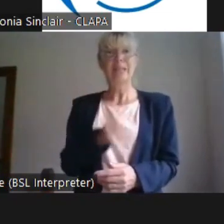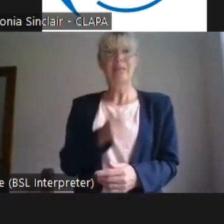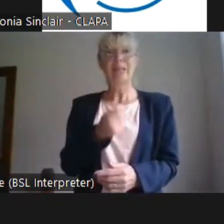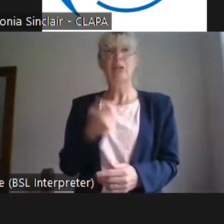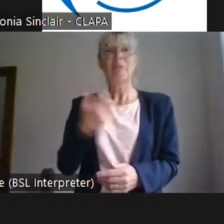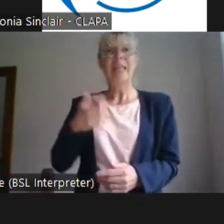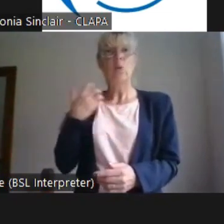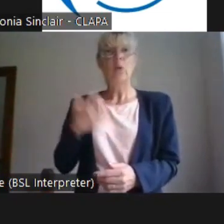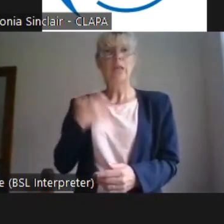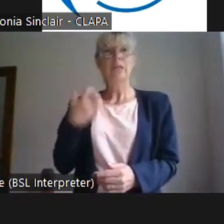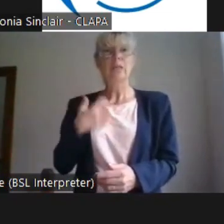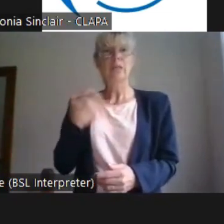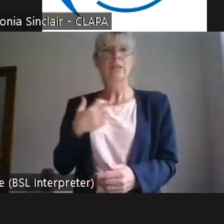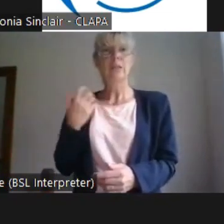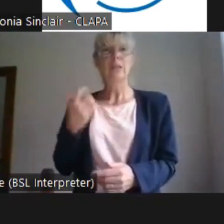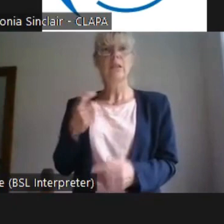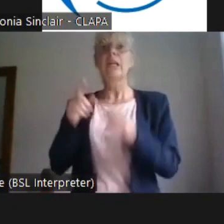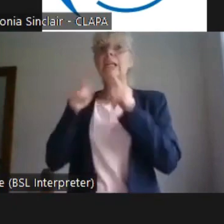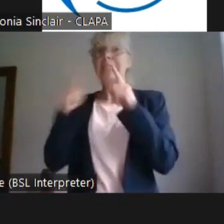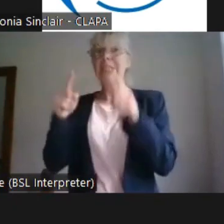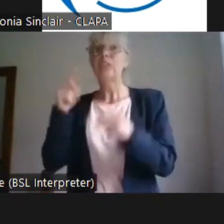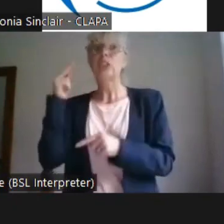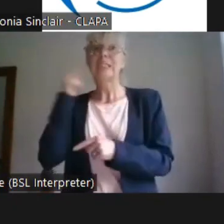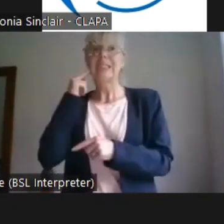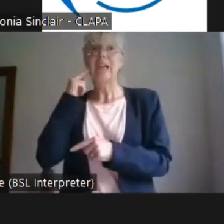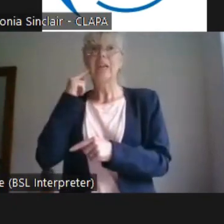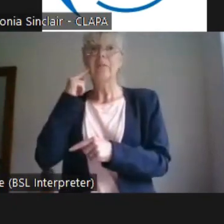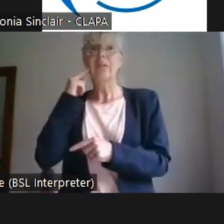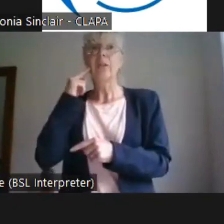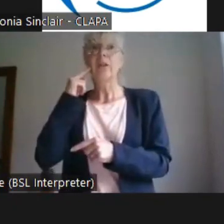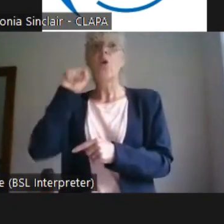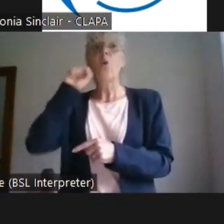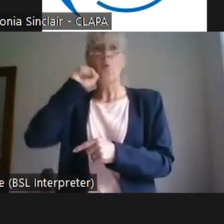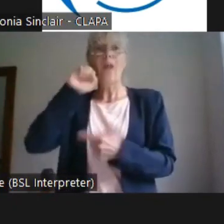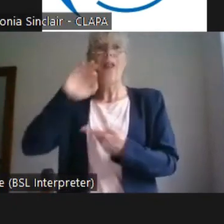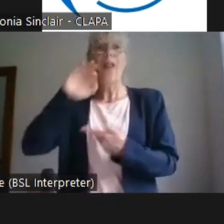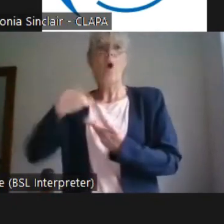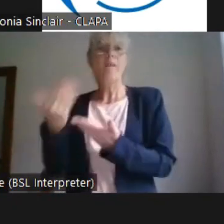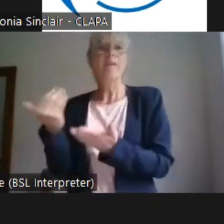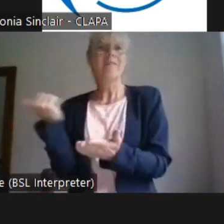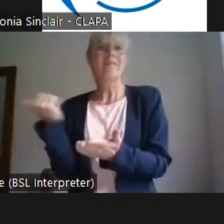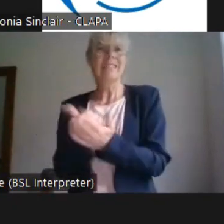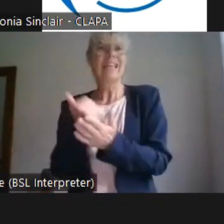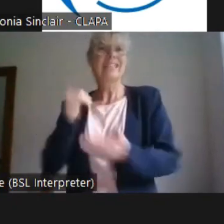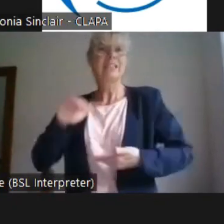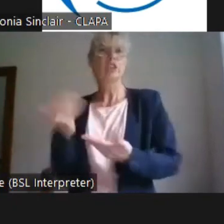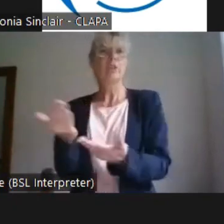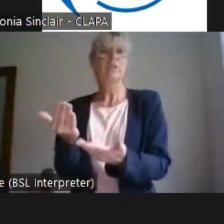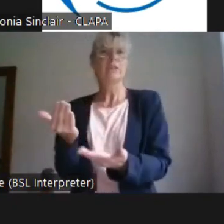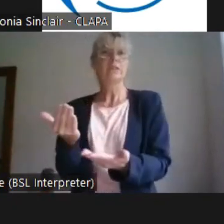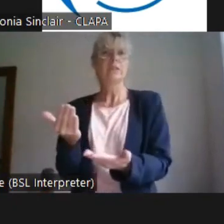do think the teachers of the deaf um often offer a fantastic service I think funding like most things